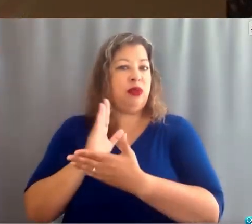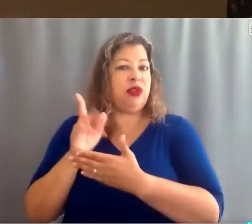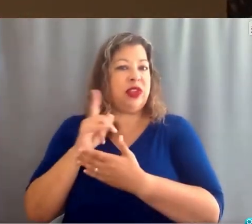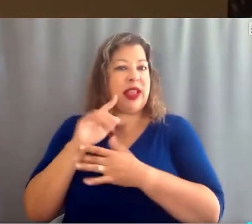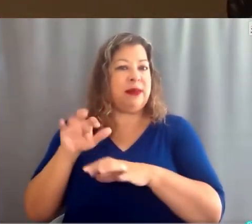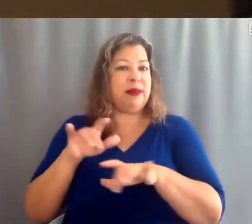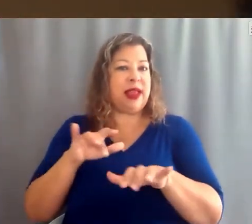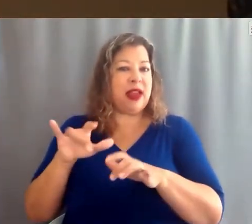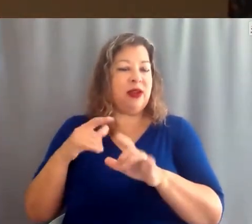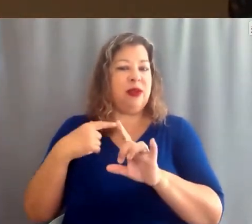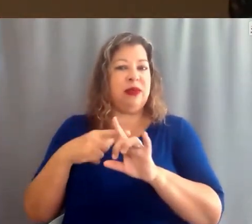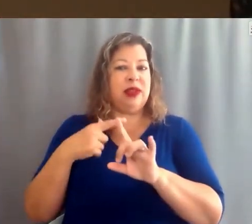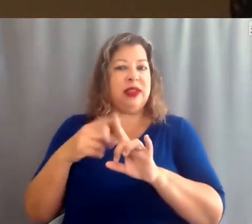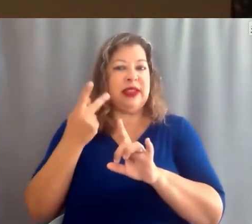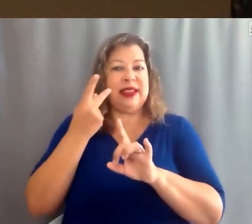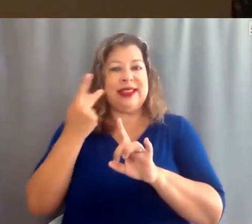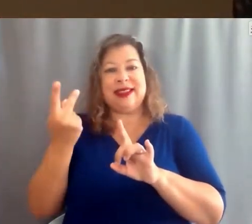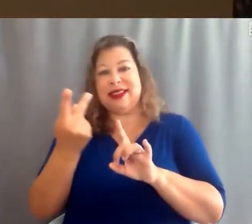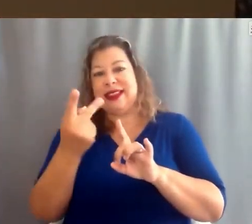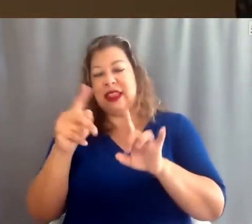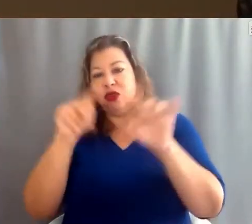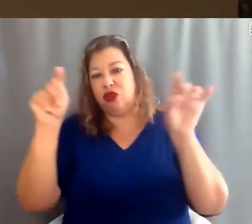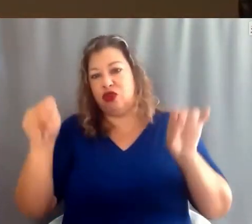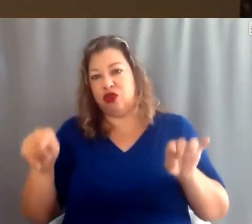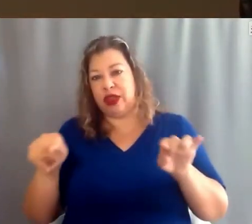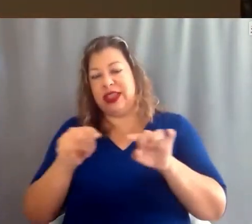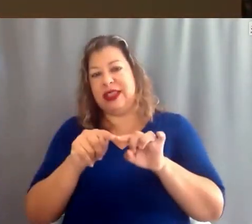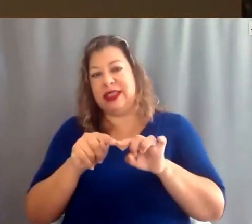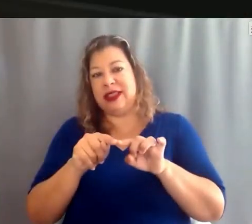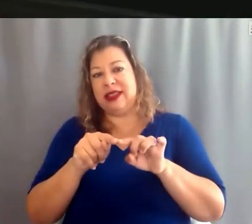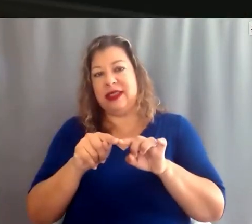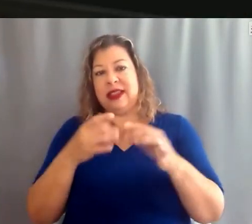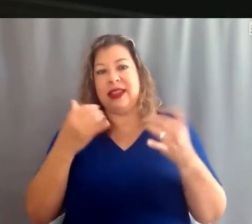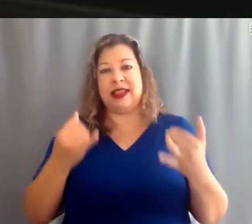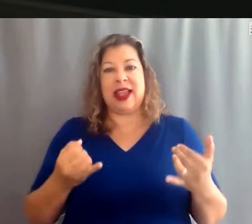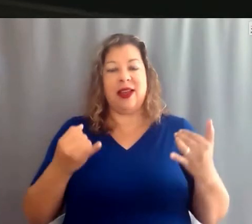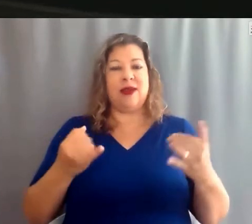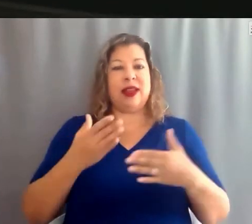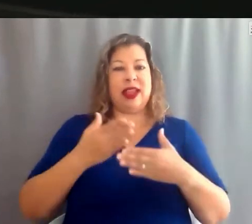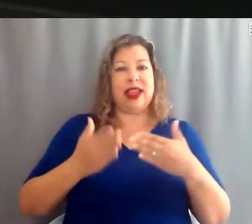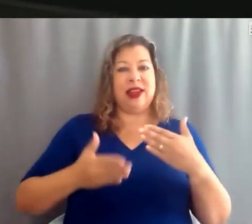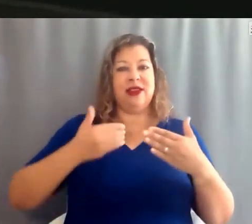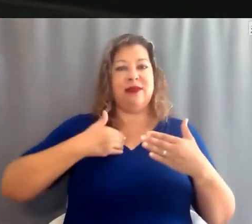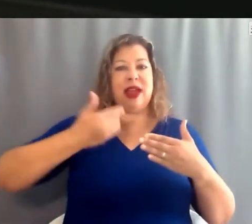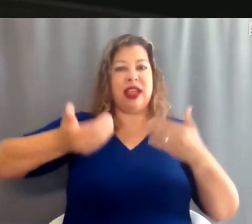And as I come to a close, we also want to create almost like a data management system.